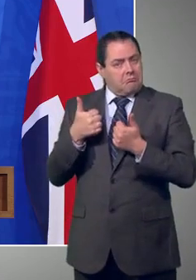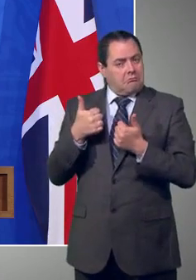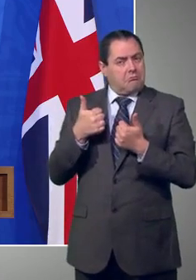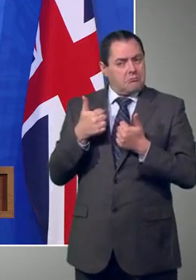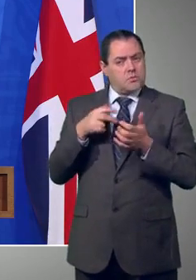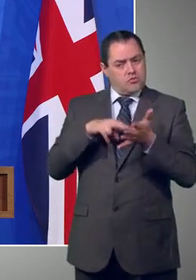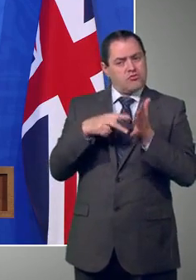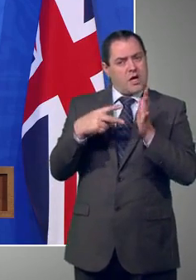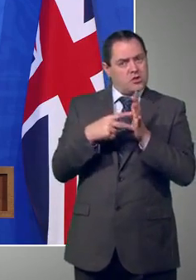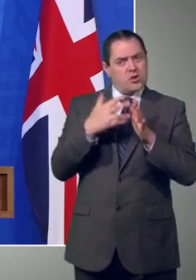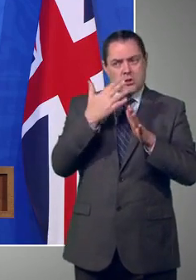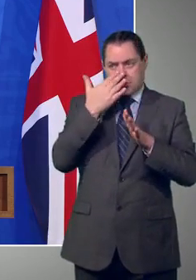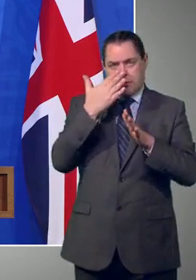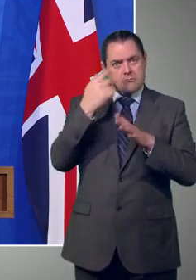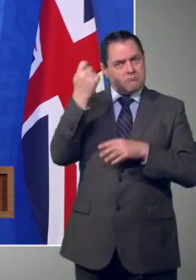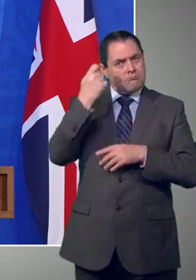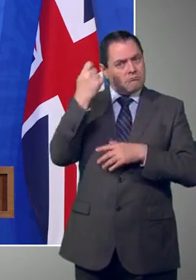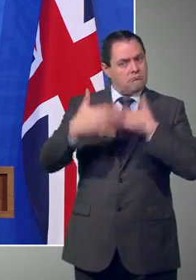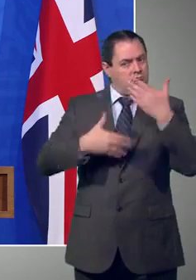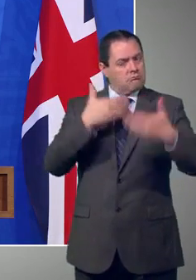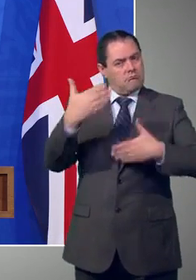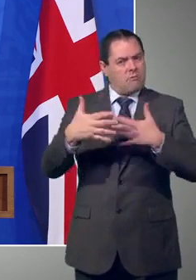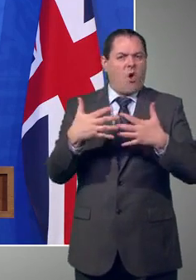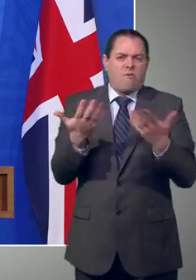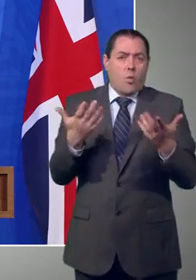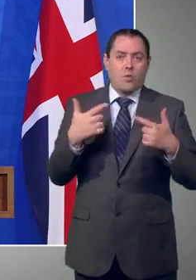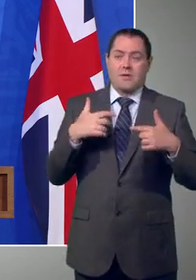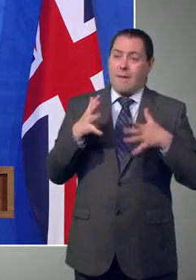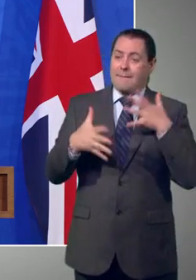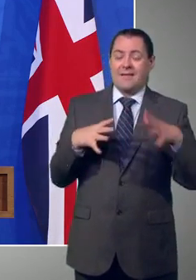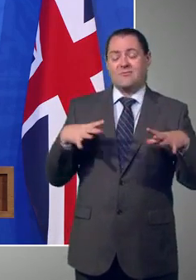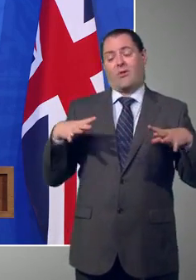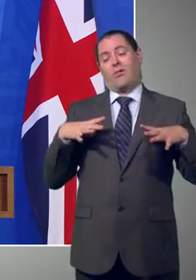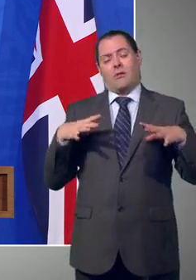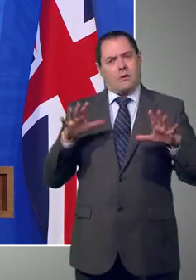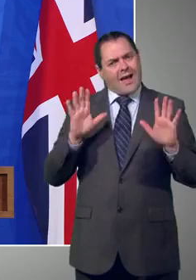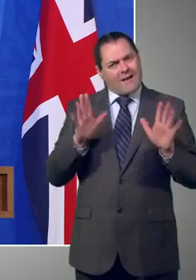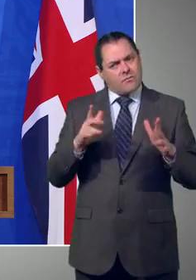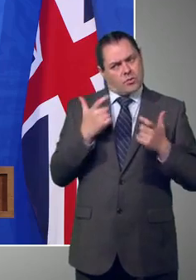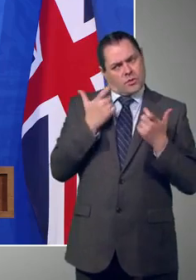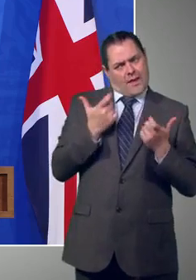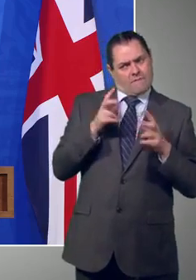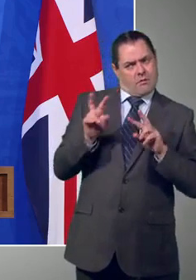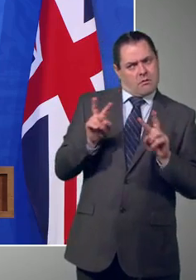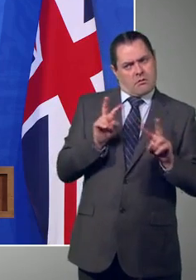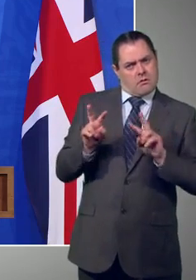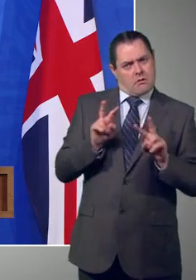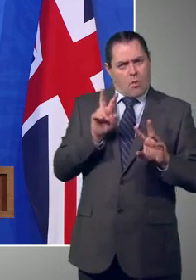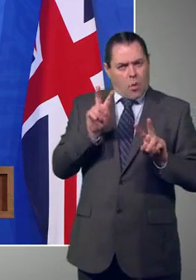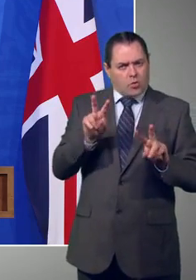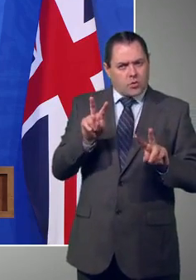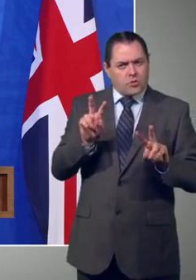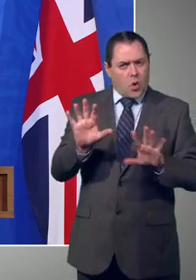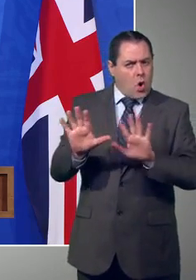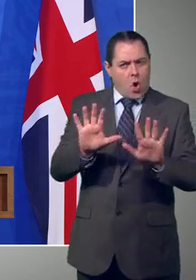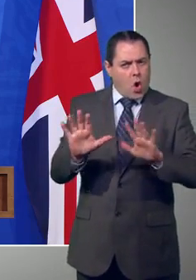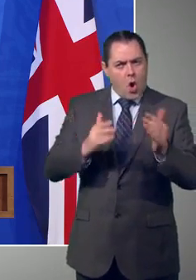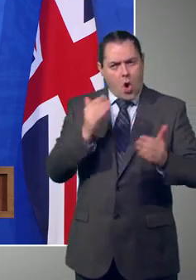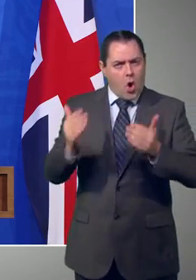of course got to be vigilant to these to the number of cases and critically how the number